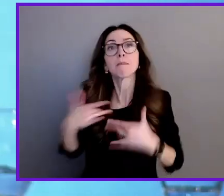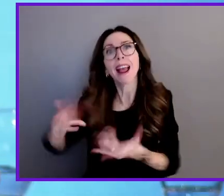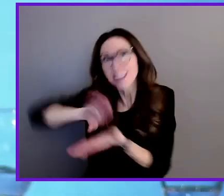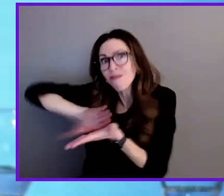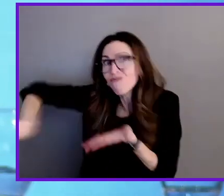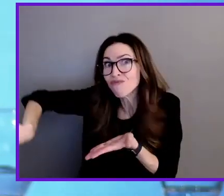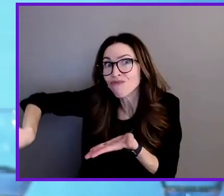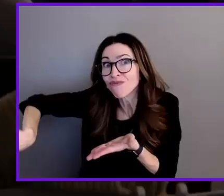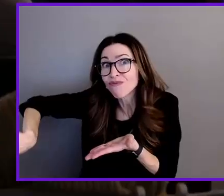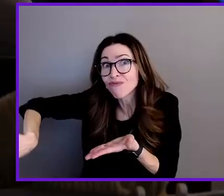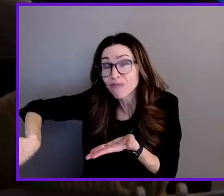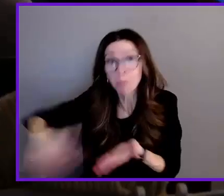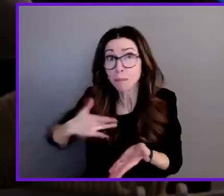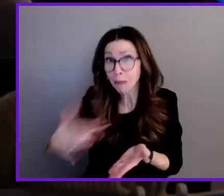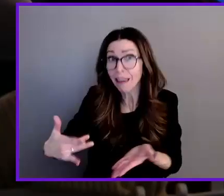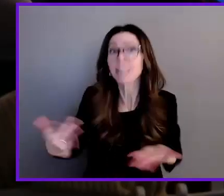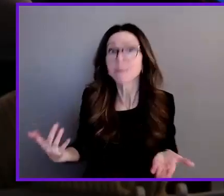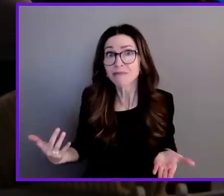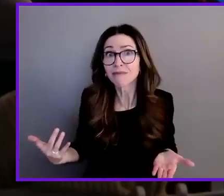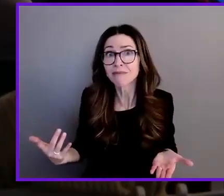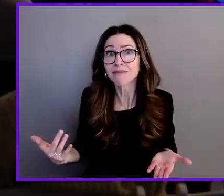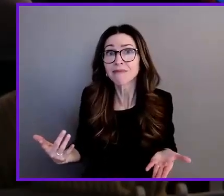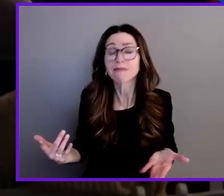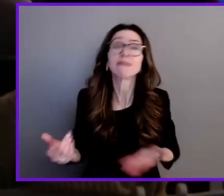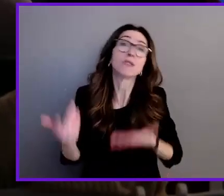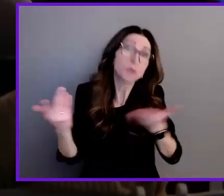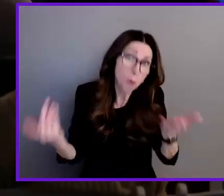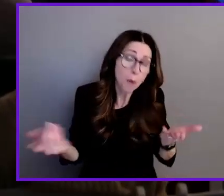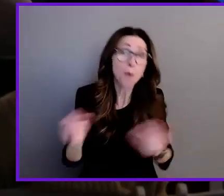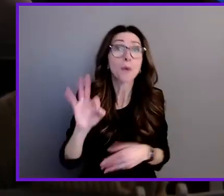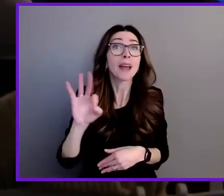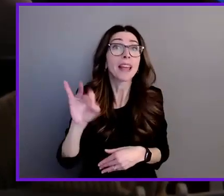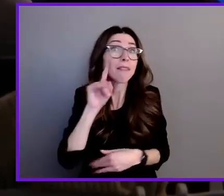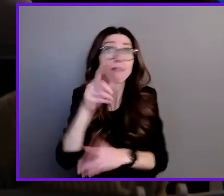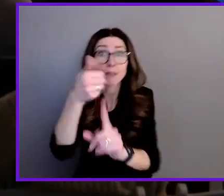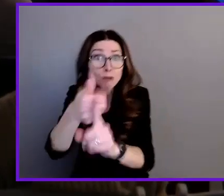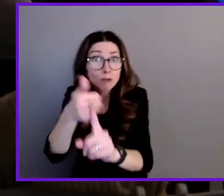of that culture, of course, are doing very well and very happy to be a part of it.